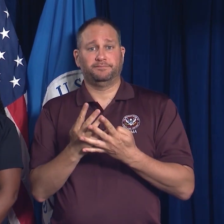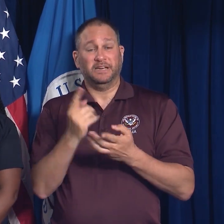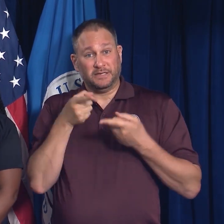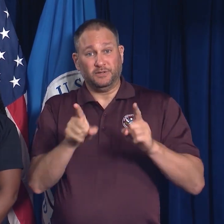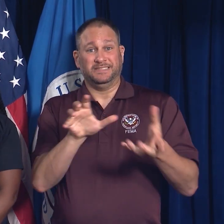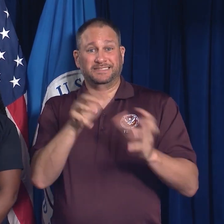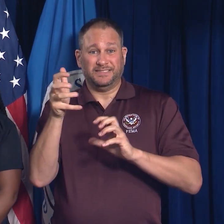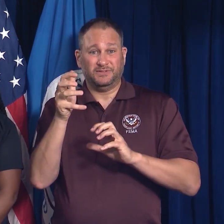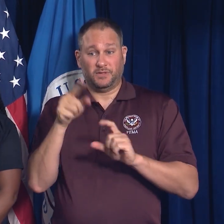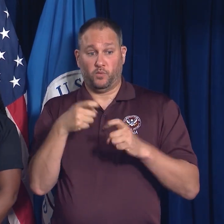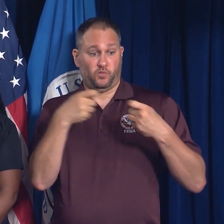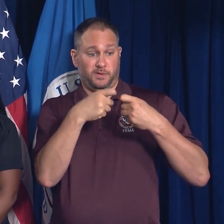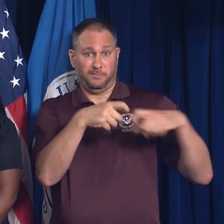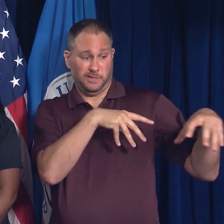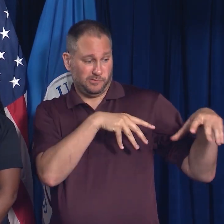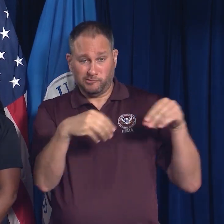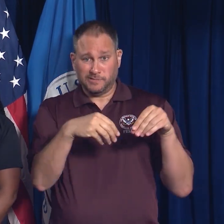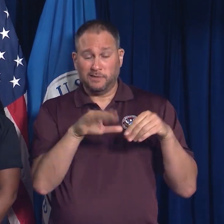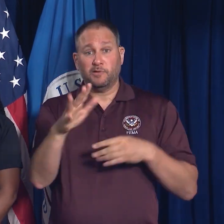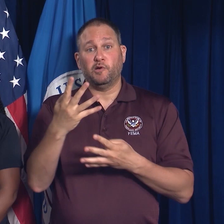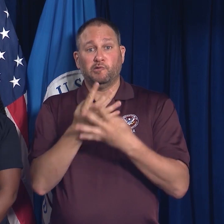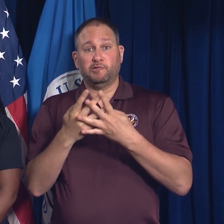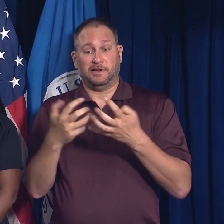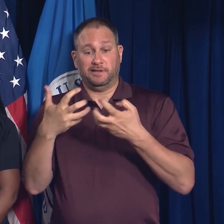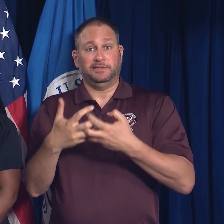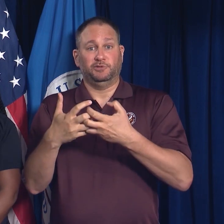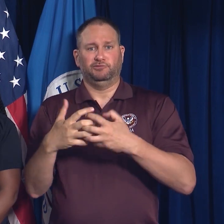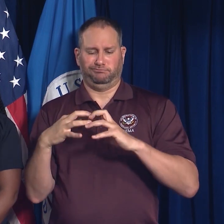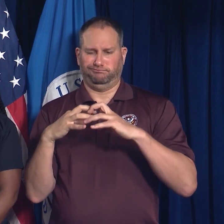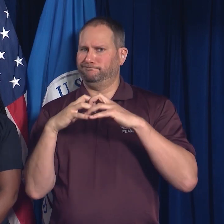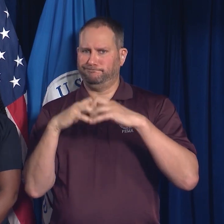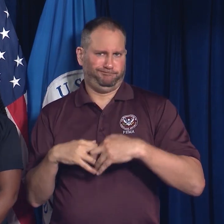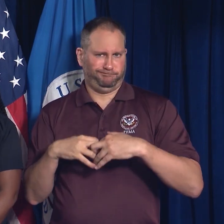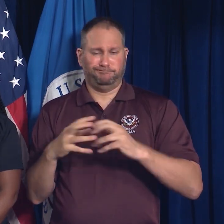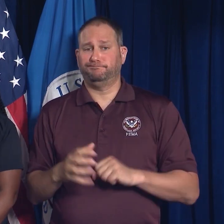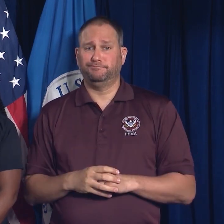In a disaster, if your power goes out, your dialysis machine will stop working.